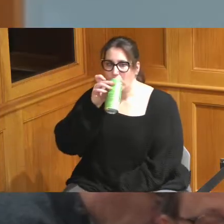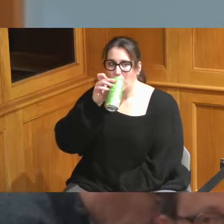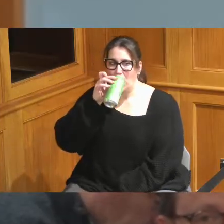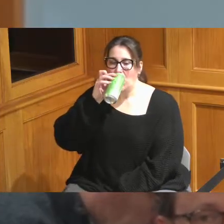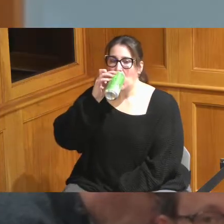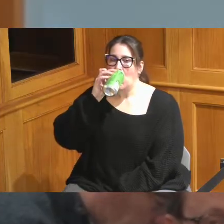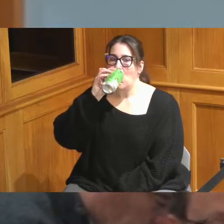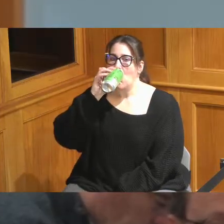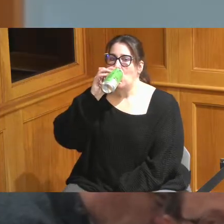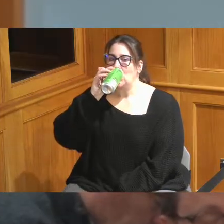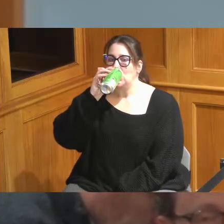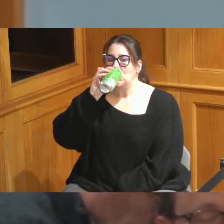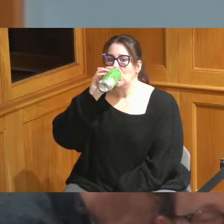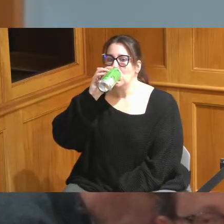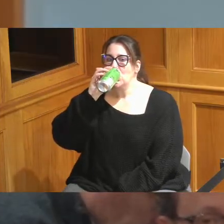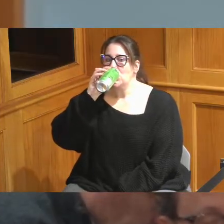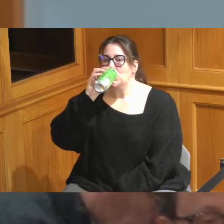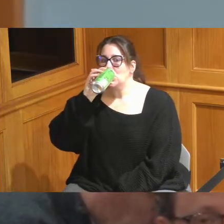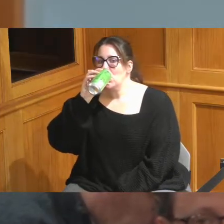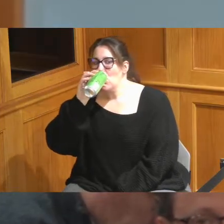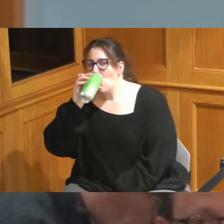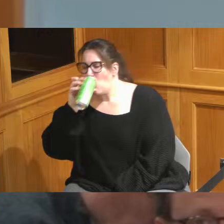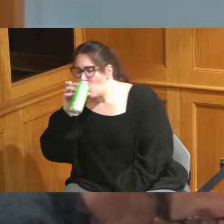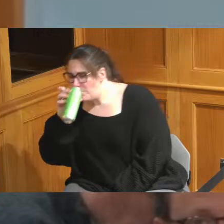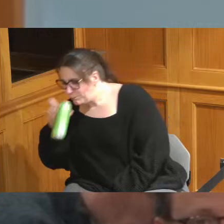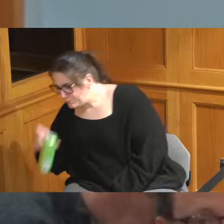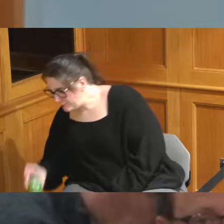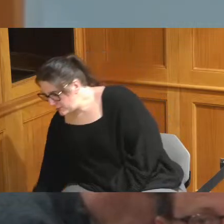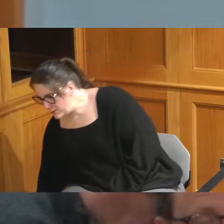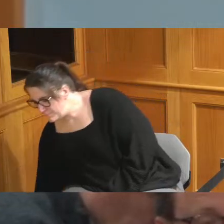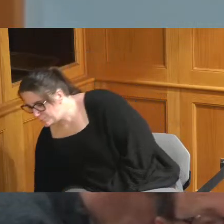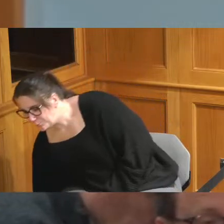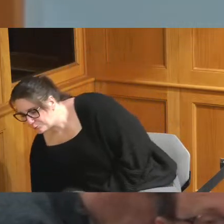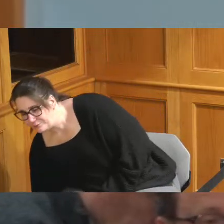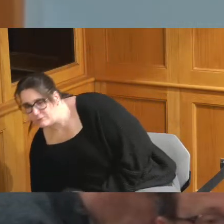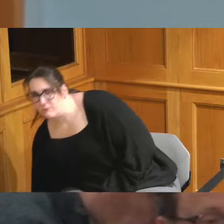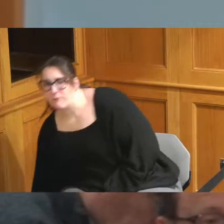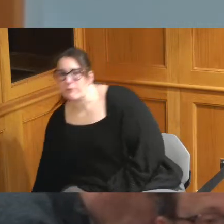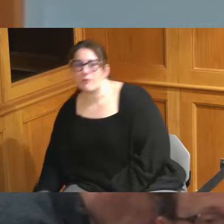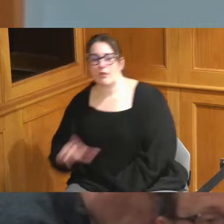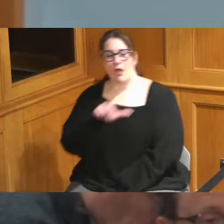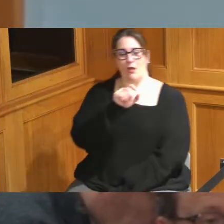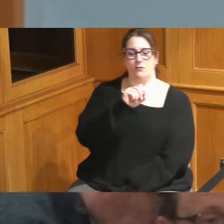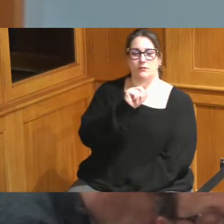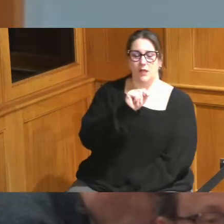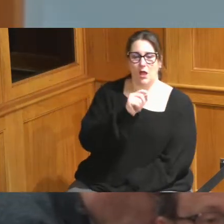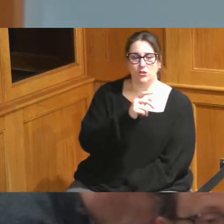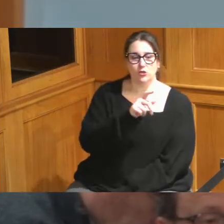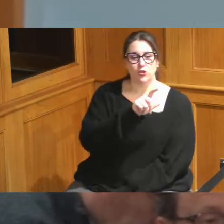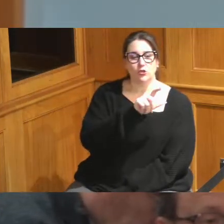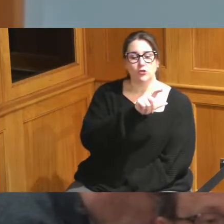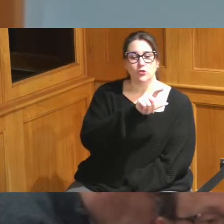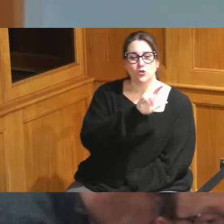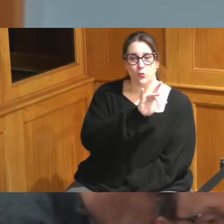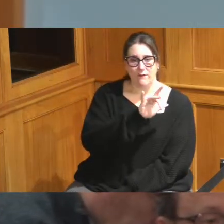lot 24 and lot one all have structured parking integrated into the block themselves. Do you mean